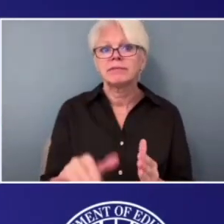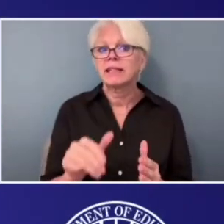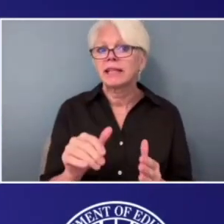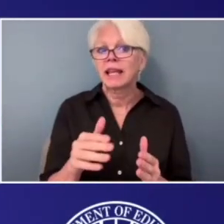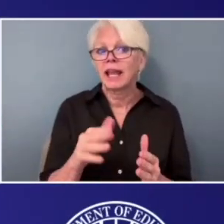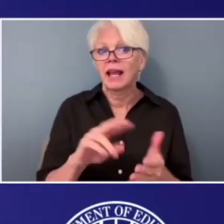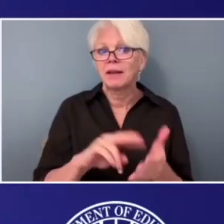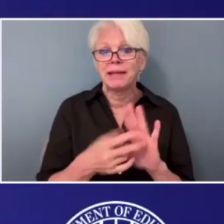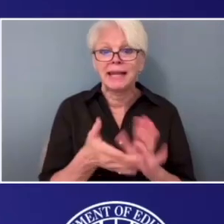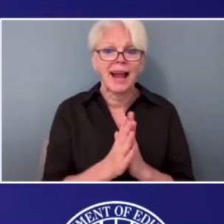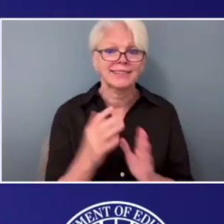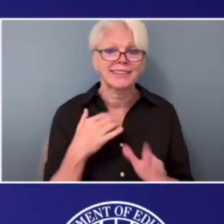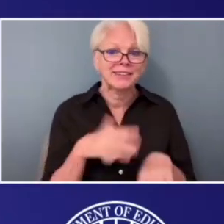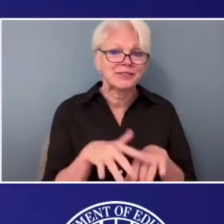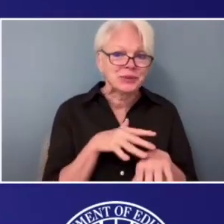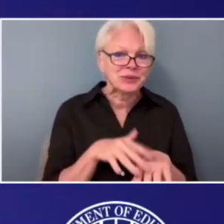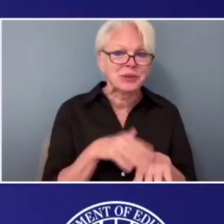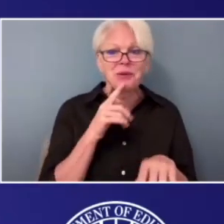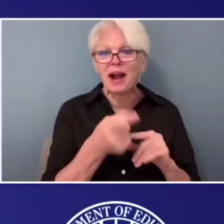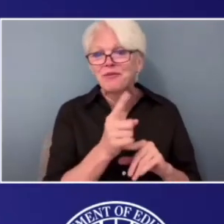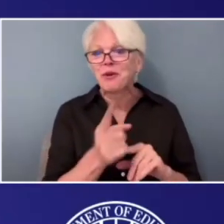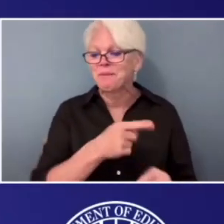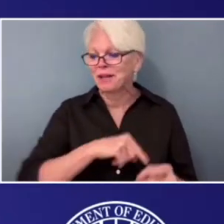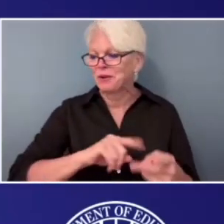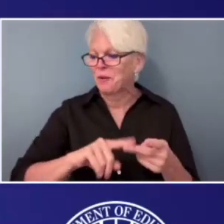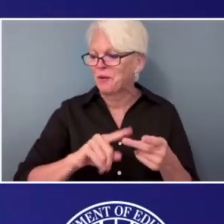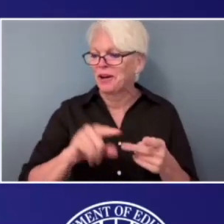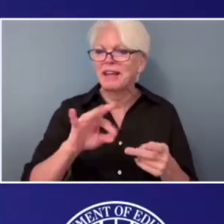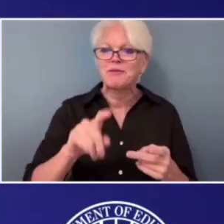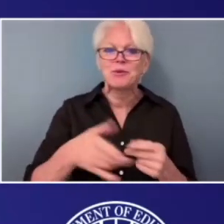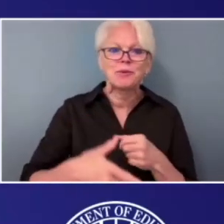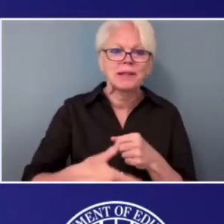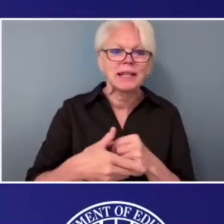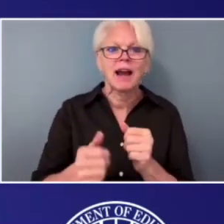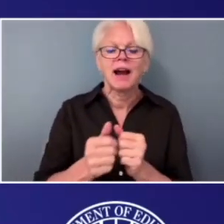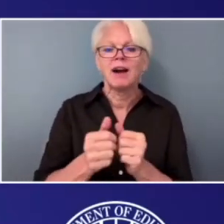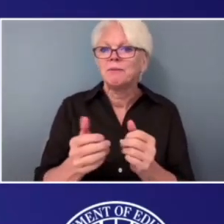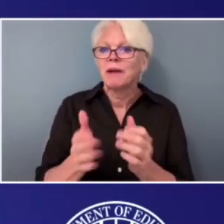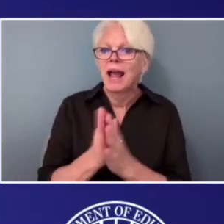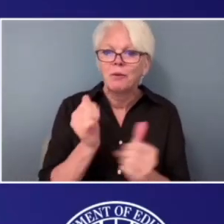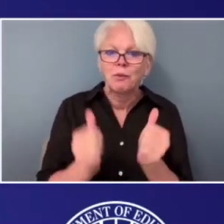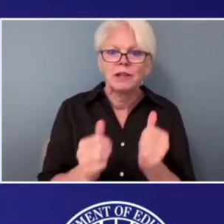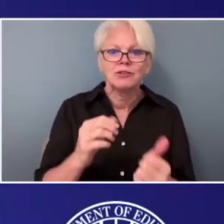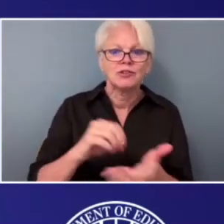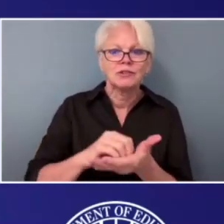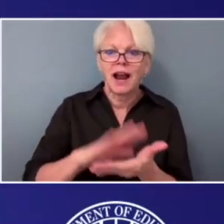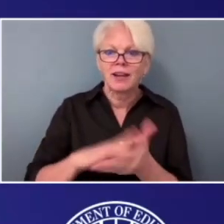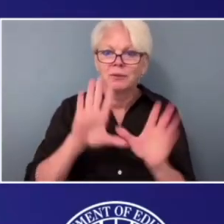for a minute. Or if you need help with what document we're reviewing, what section of a document,